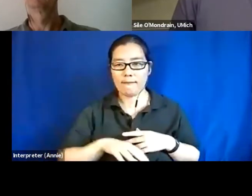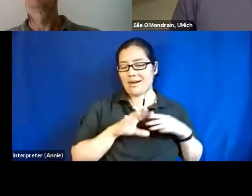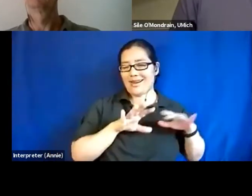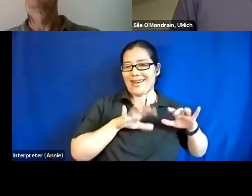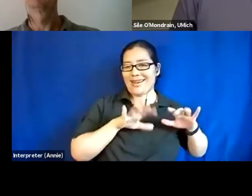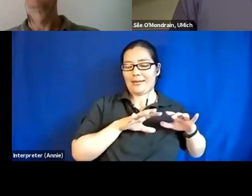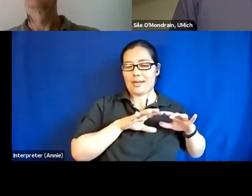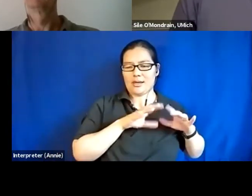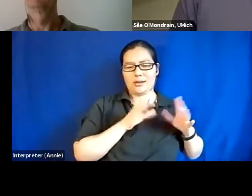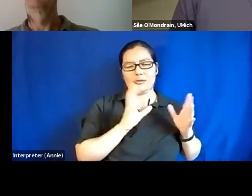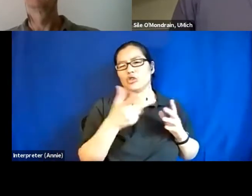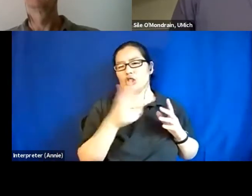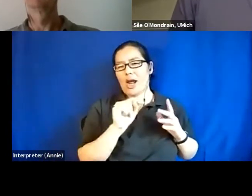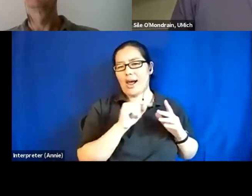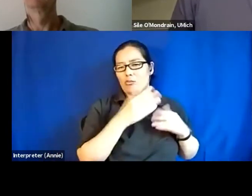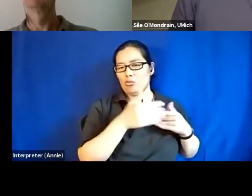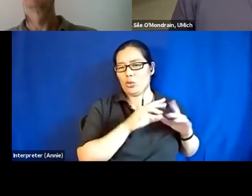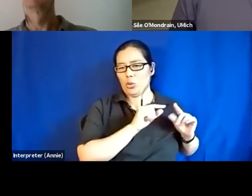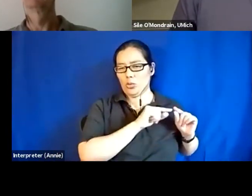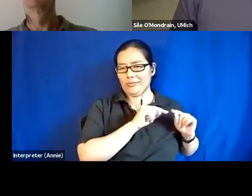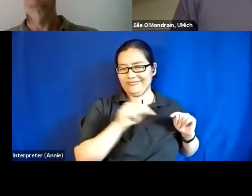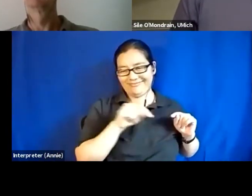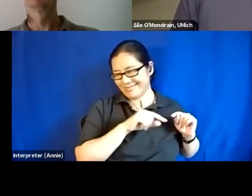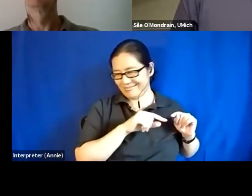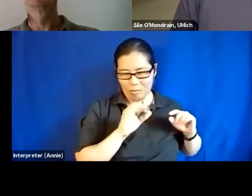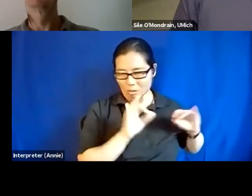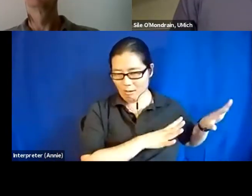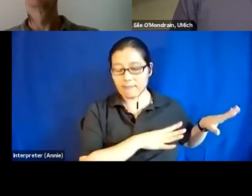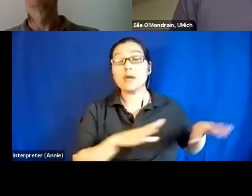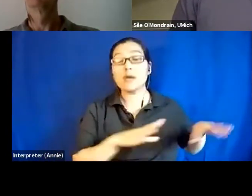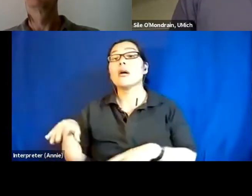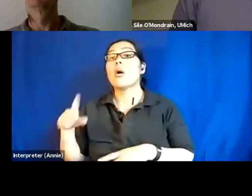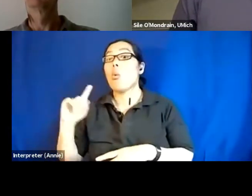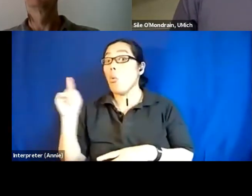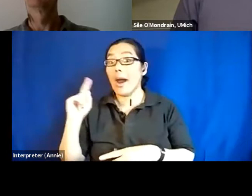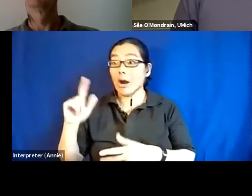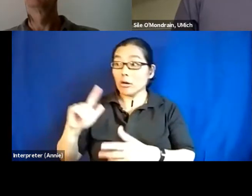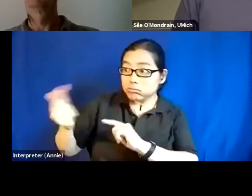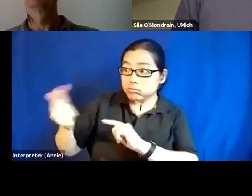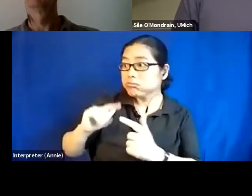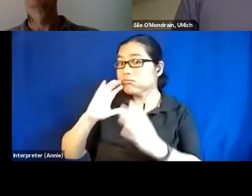chat room. In the Q&A box you can pose questions for our panelists, you can also share